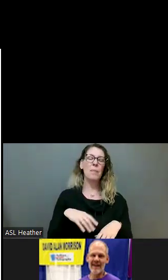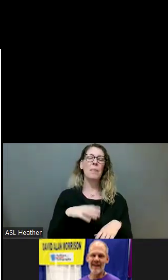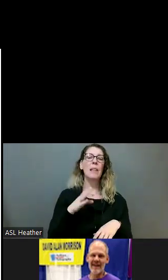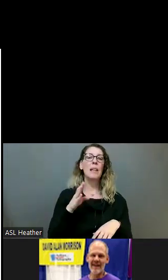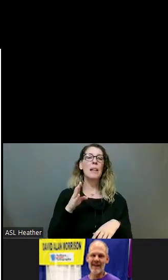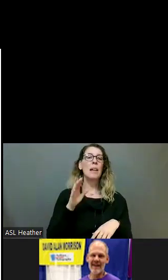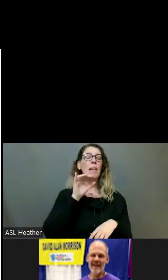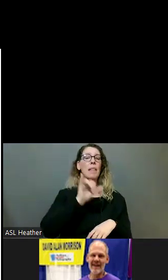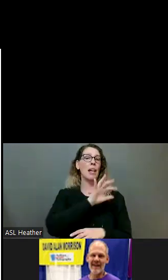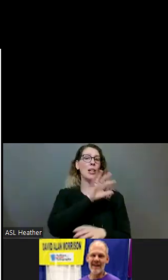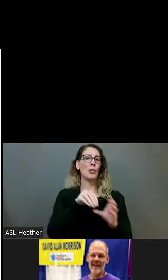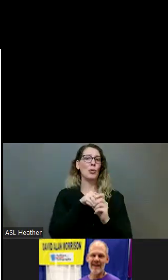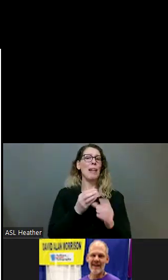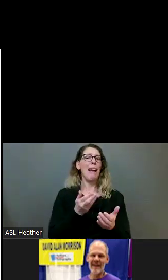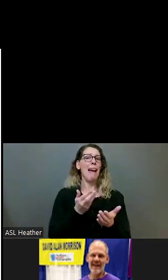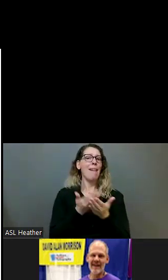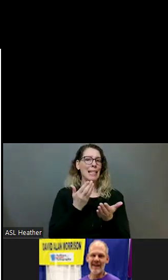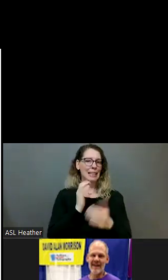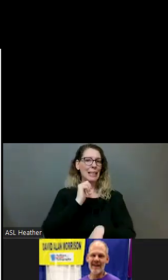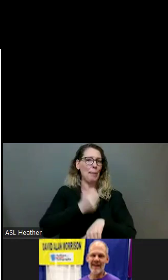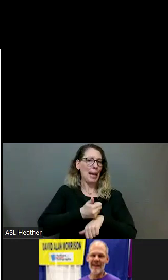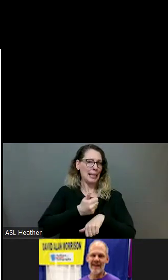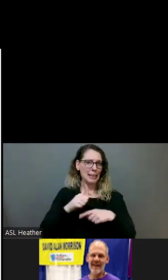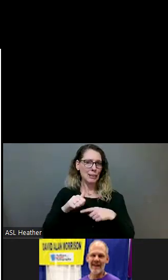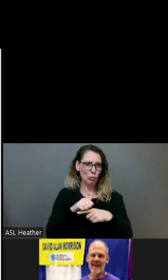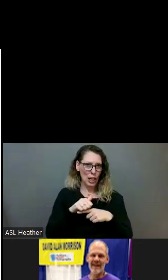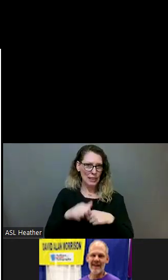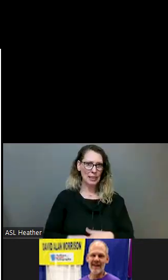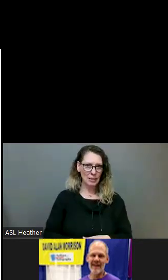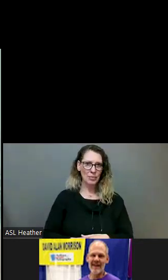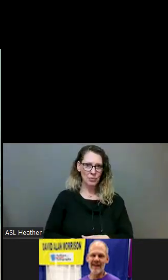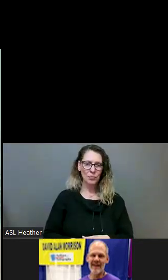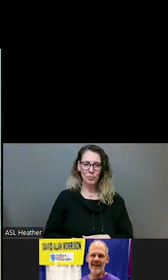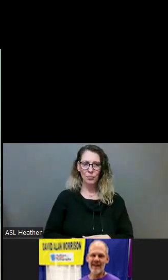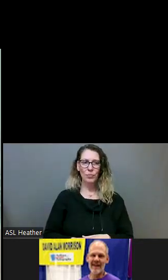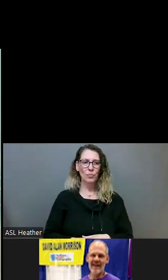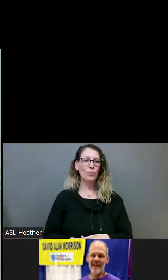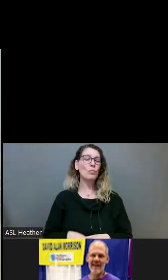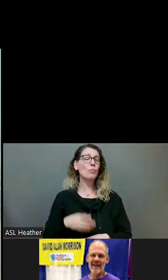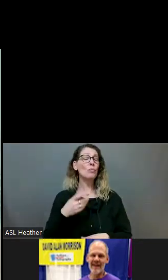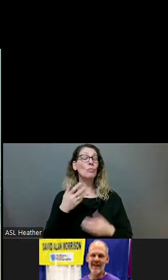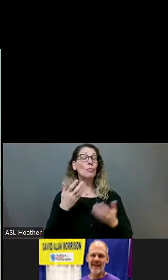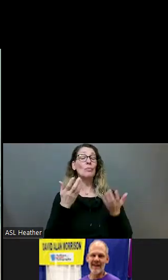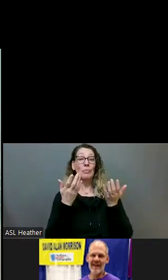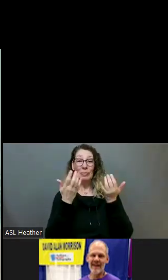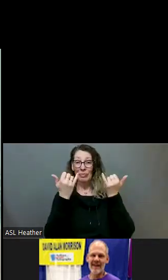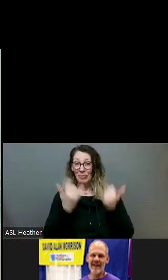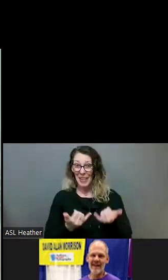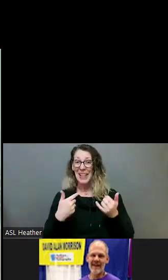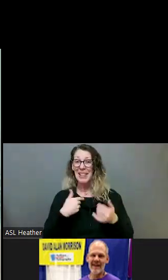include evidence-based practices. And with that I am so pleased to hand it over to